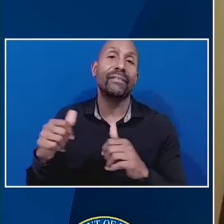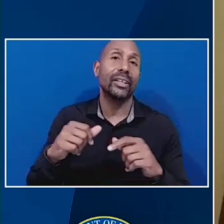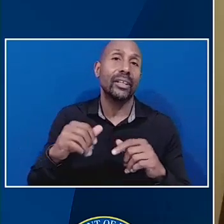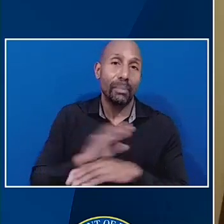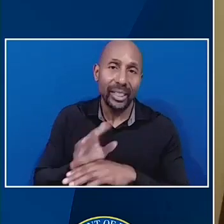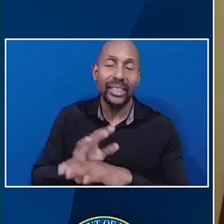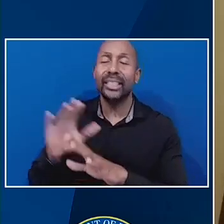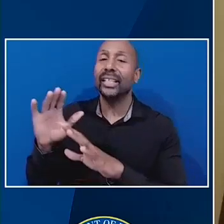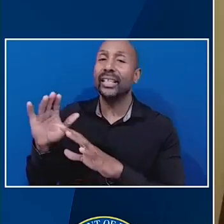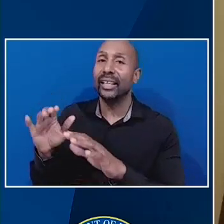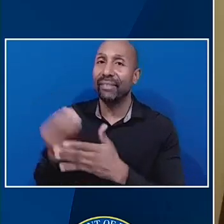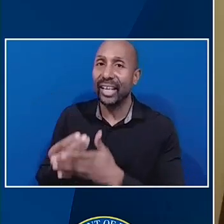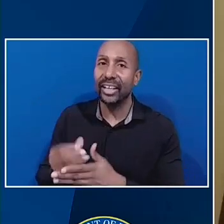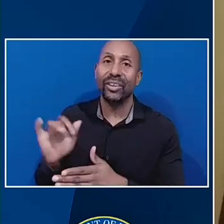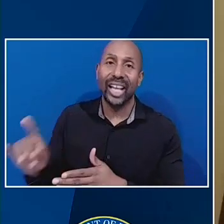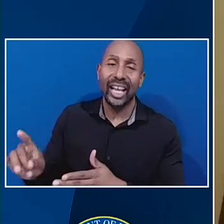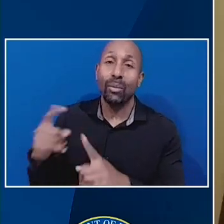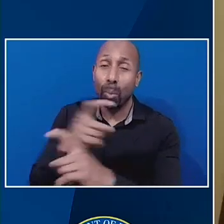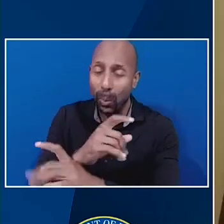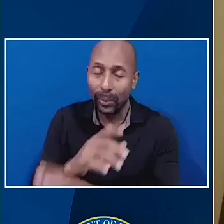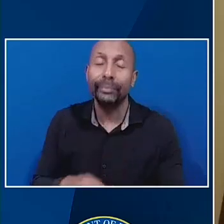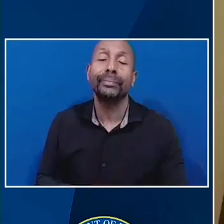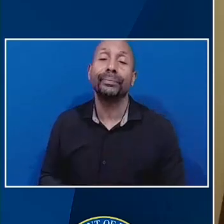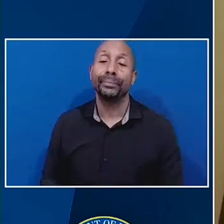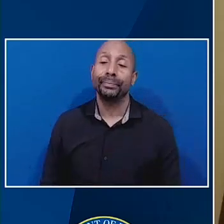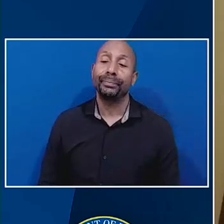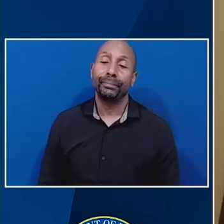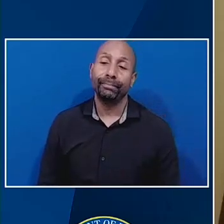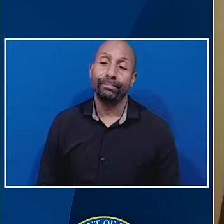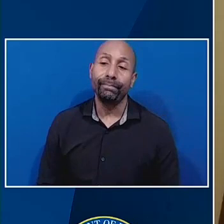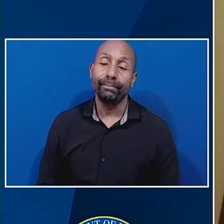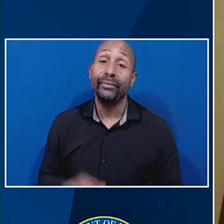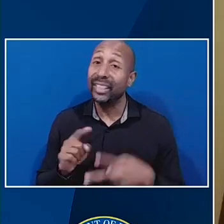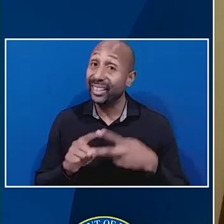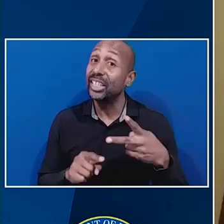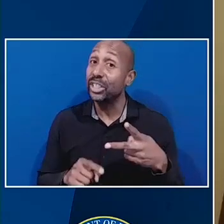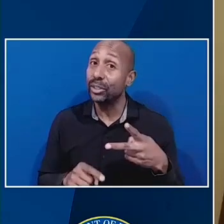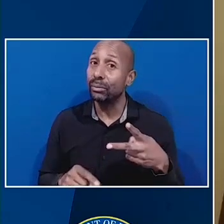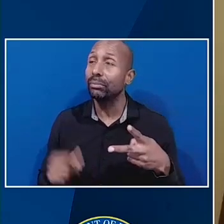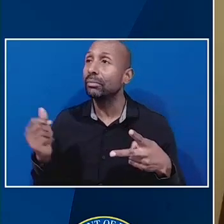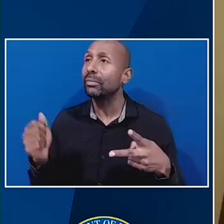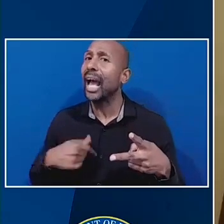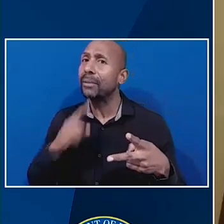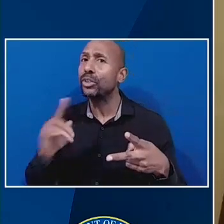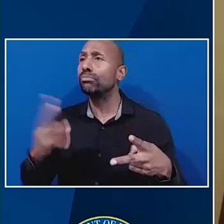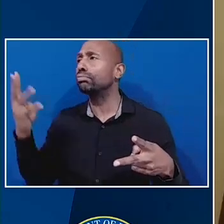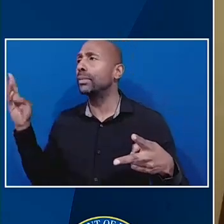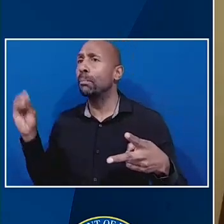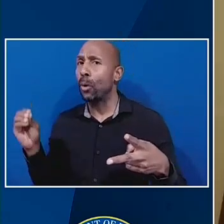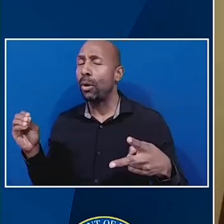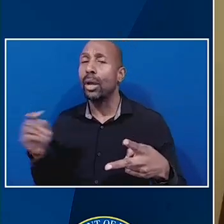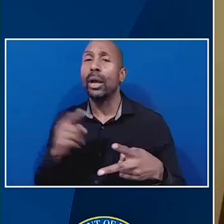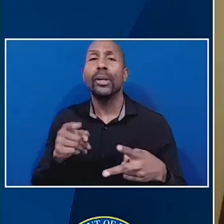of students to share their stories today. But just from these two alone, you have heard how First Day acquisition programs have led to their confidence, their